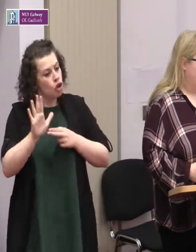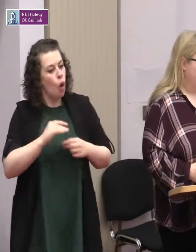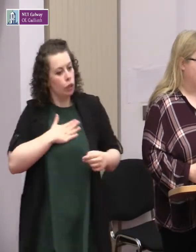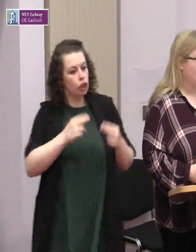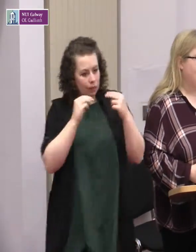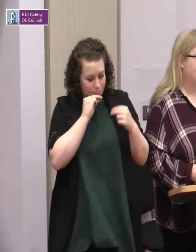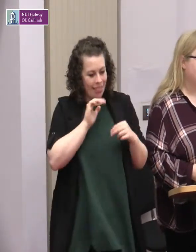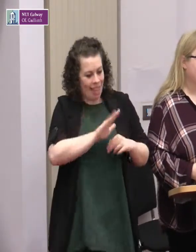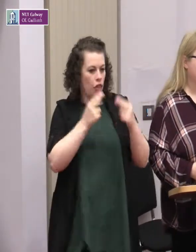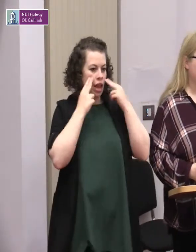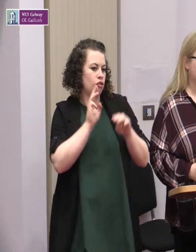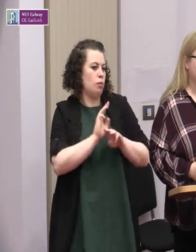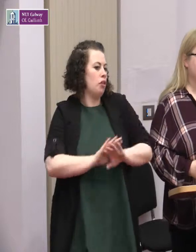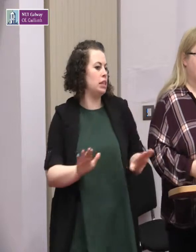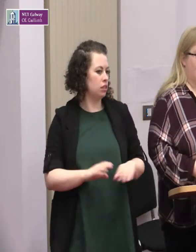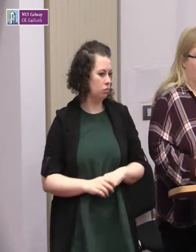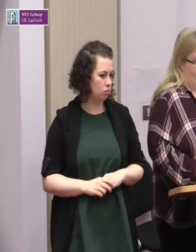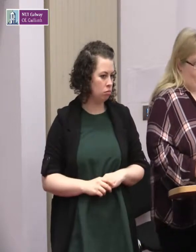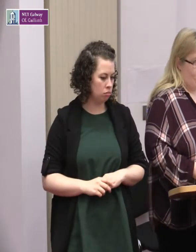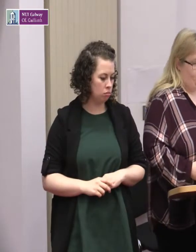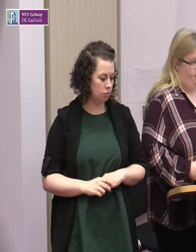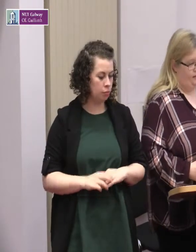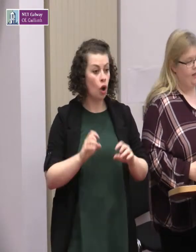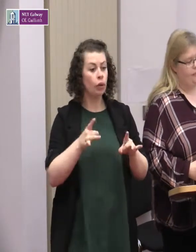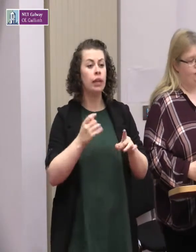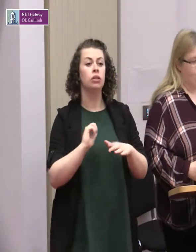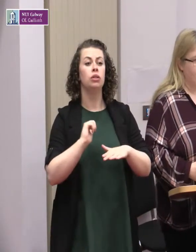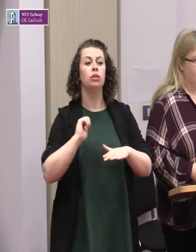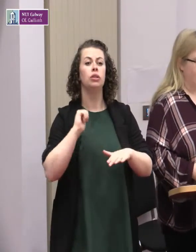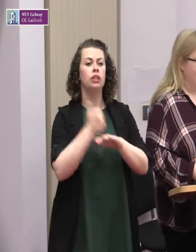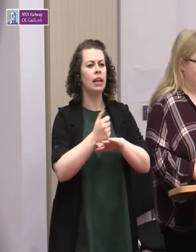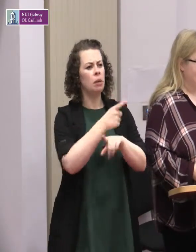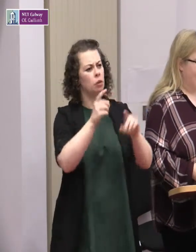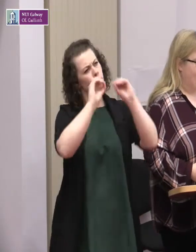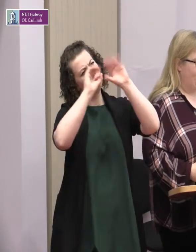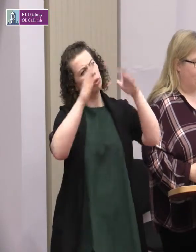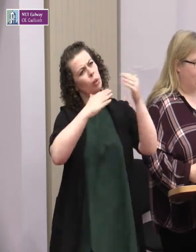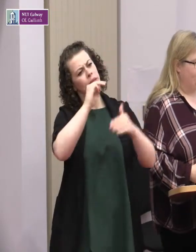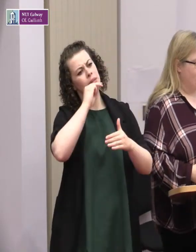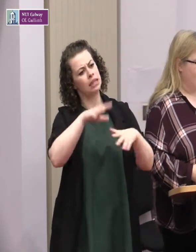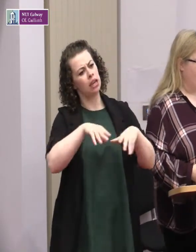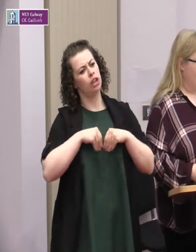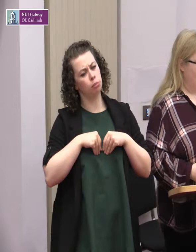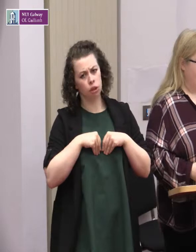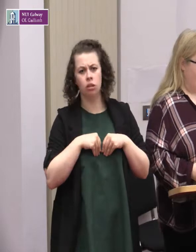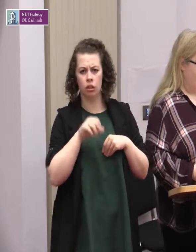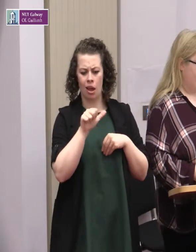So a little bit set you up in how you think about adoption.